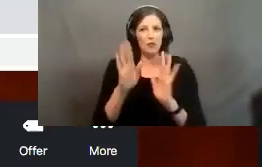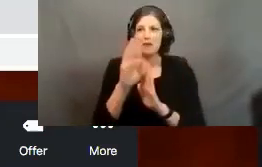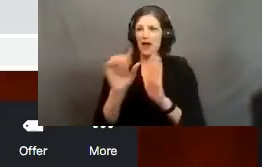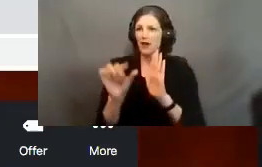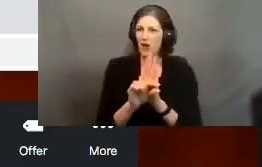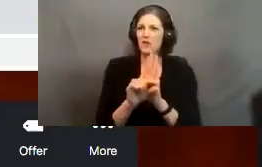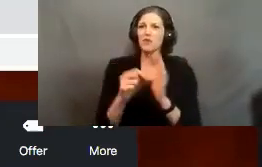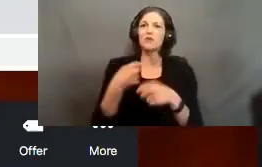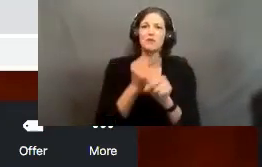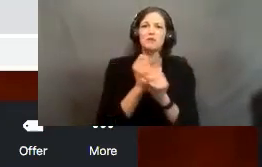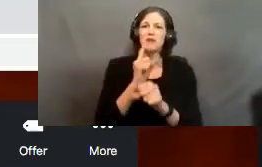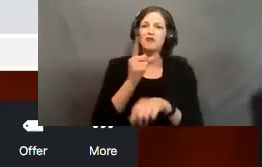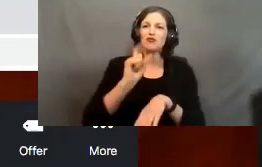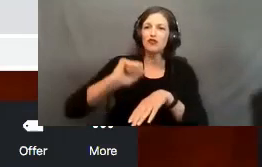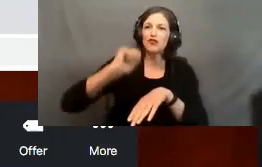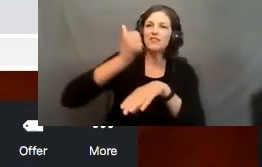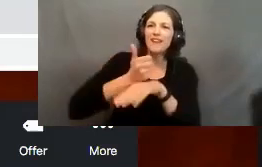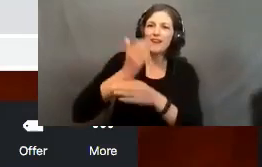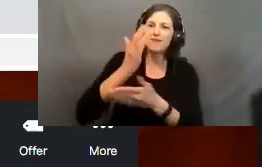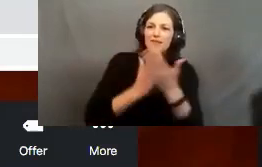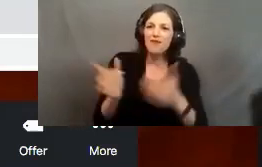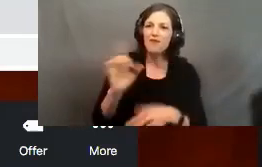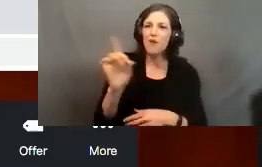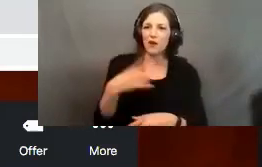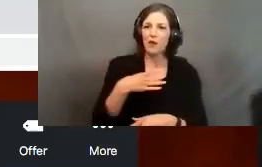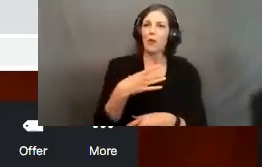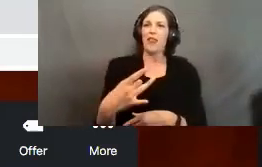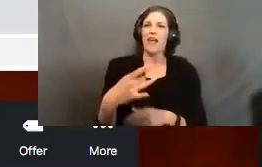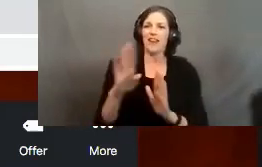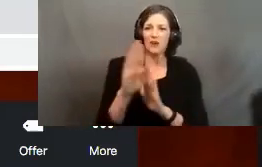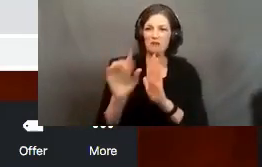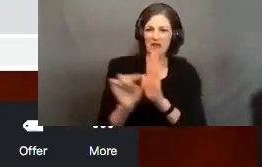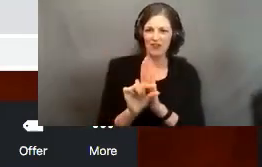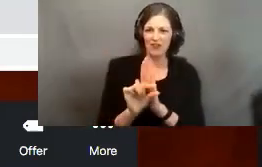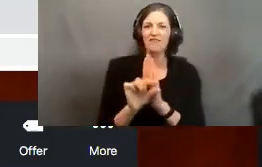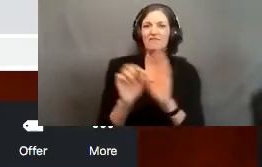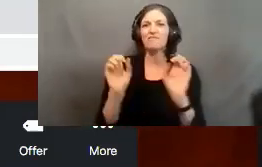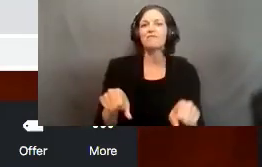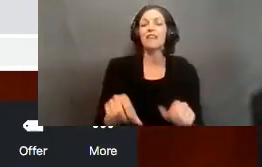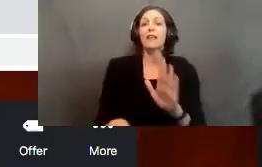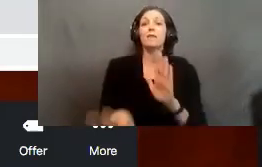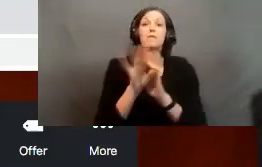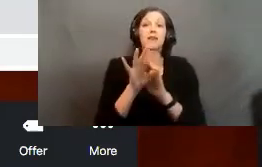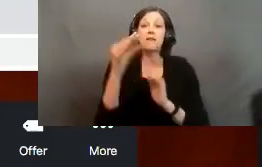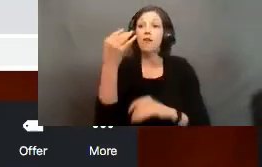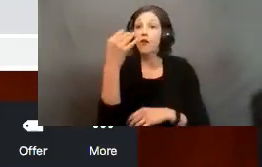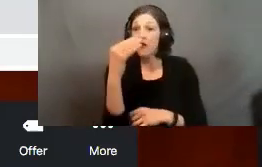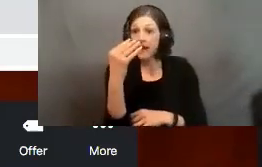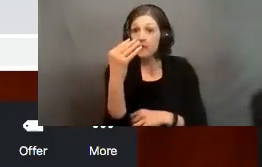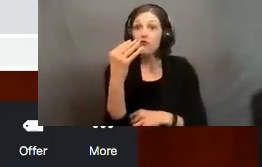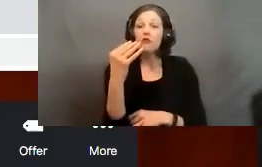12:37:43 where you know what's behind you. You can choose to be on camera. You can always turn them